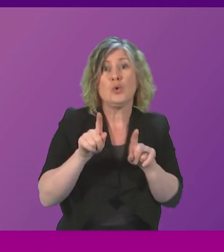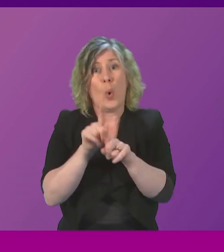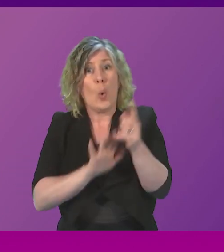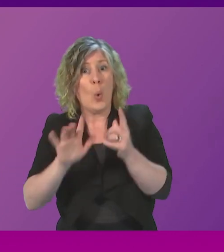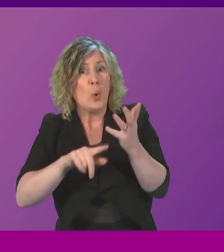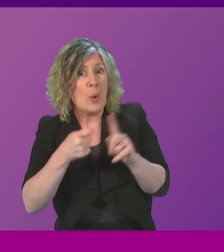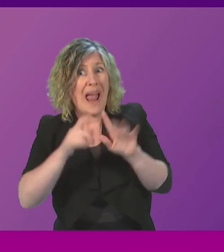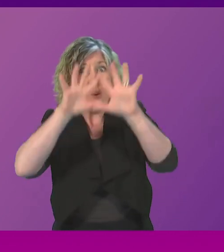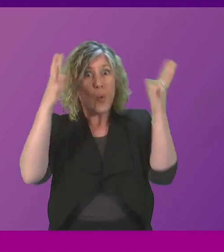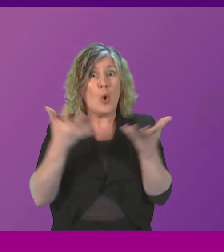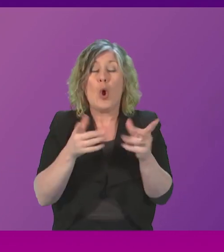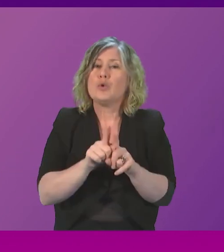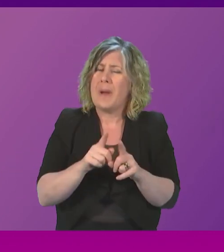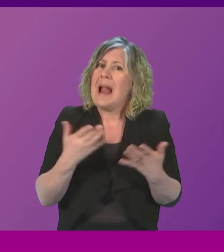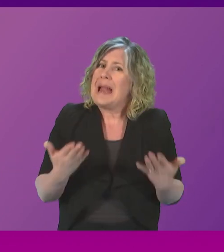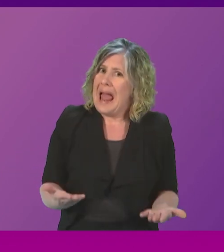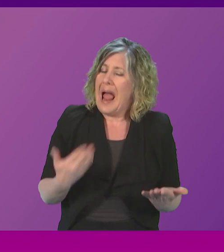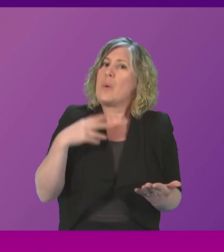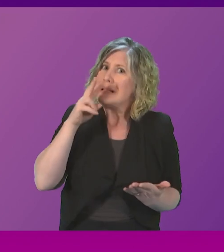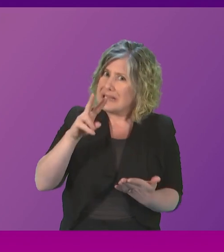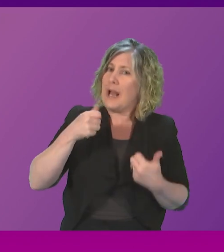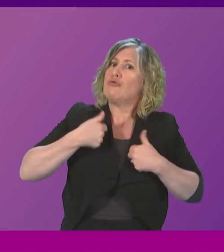We are starting to see improvement.